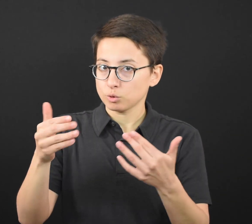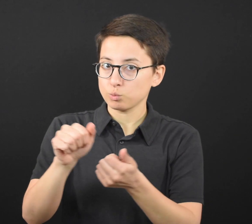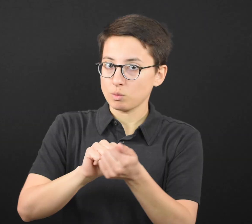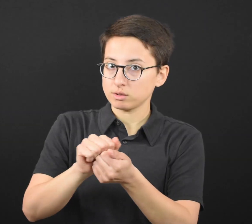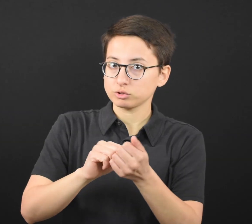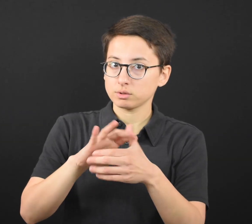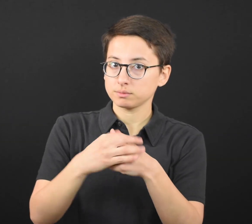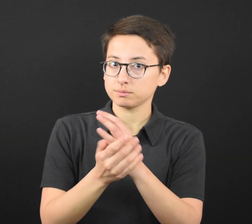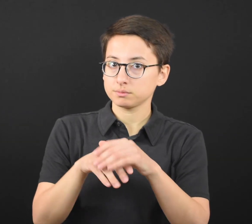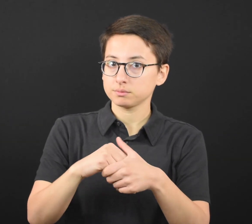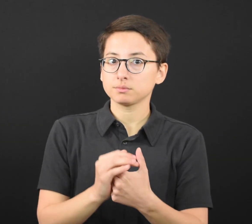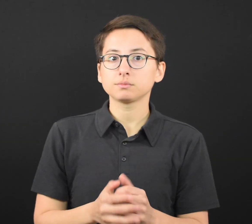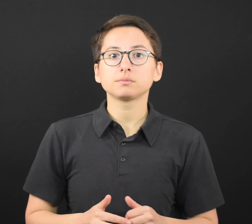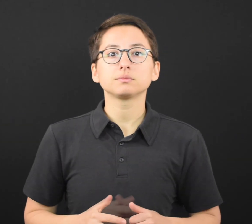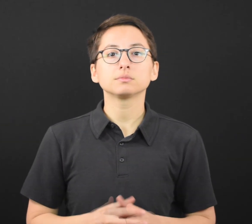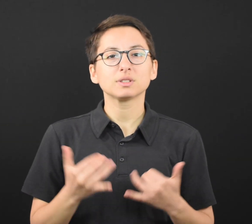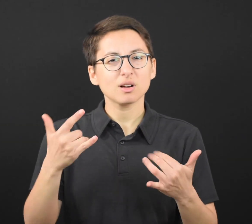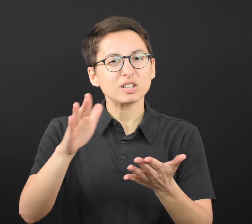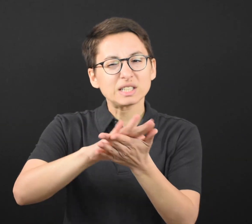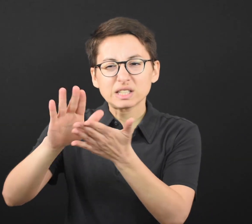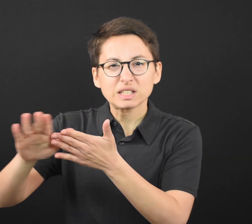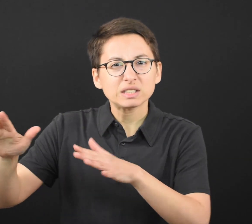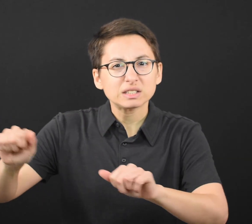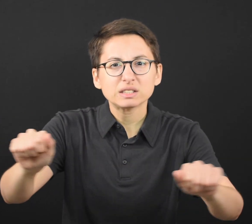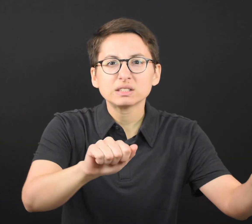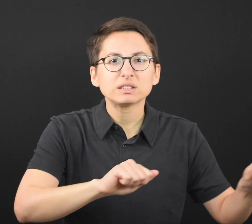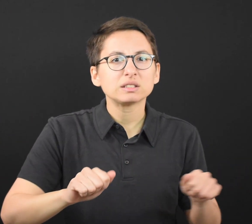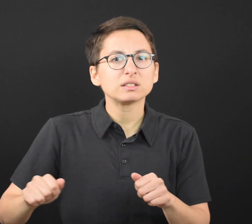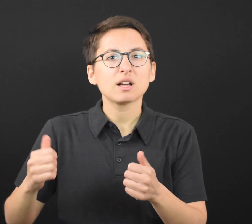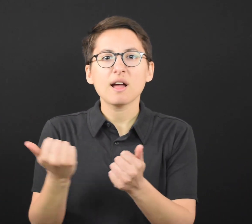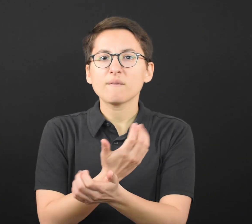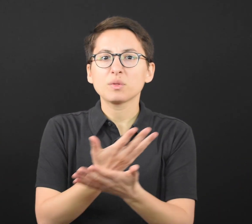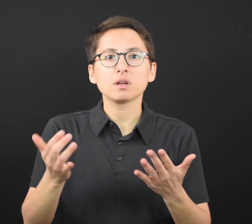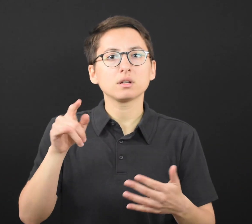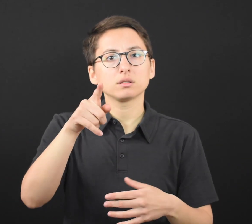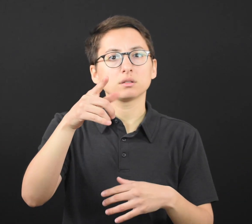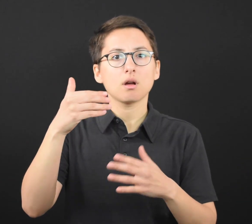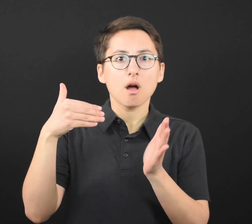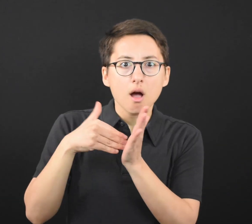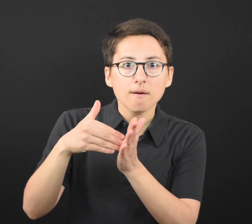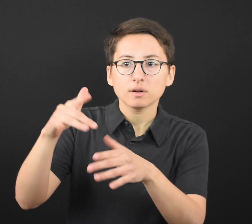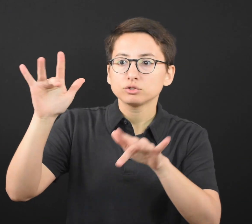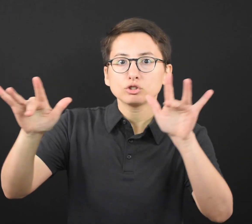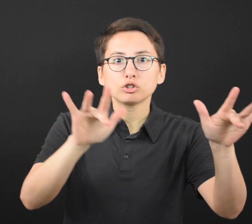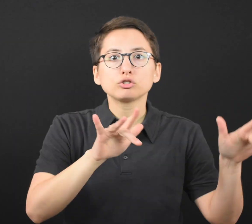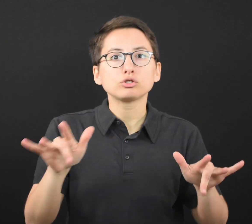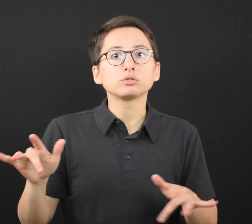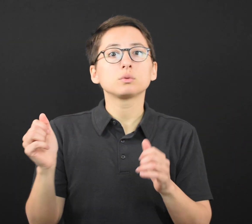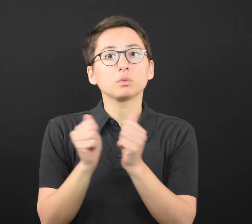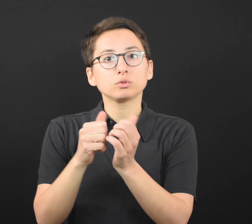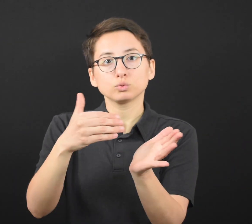● Clean surfaces and things you touch often with soap or detergent. ●